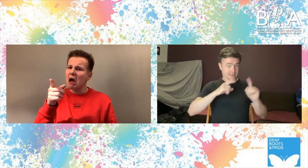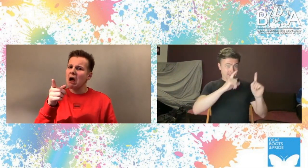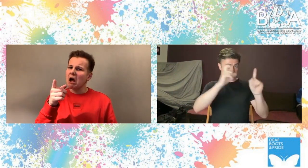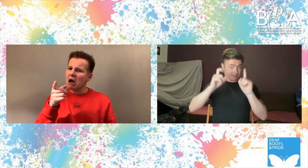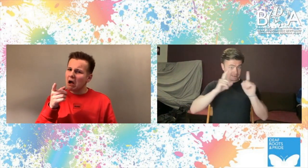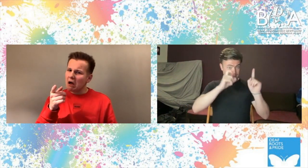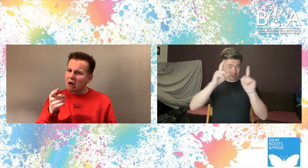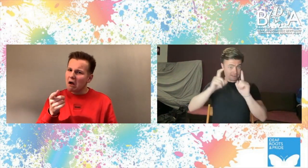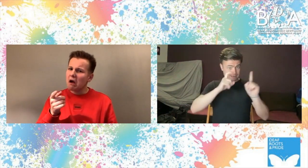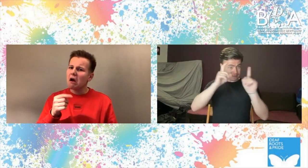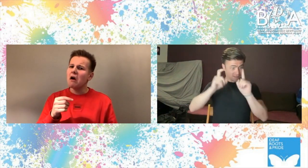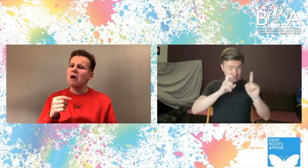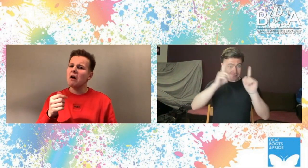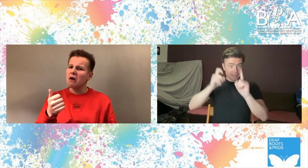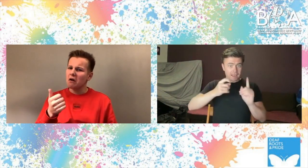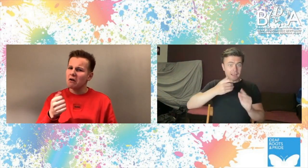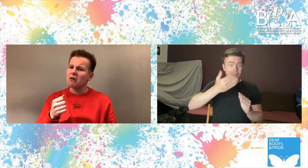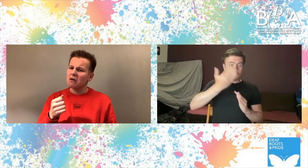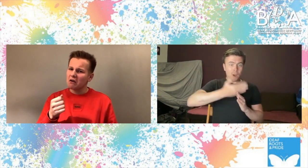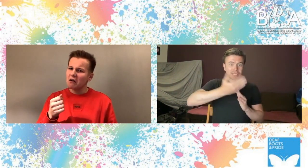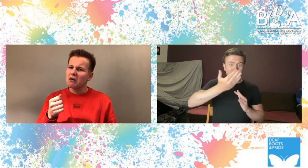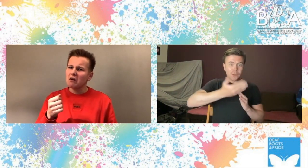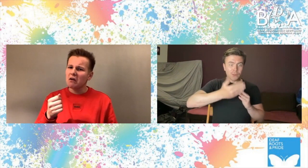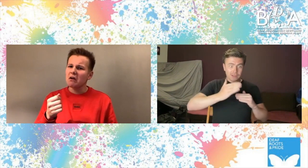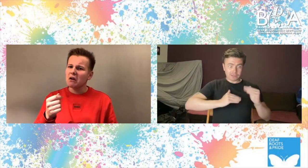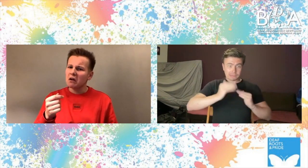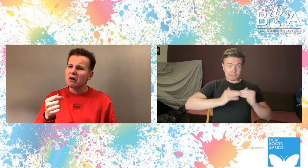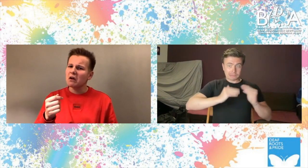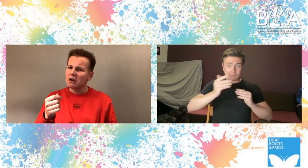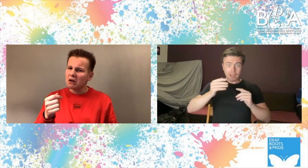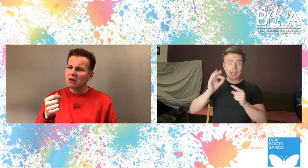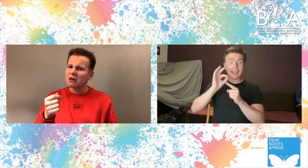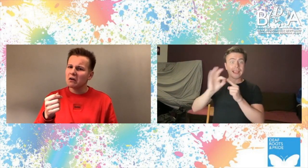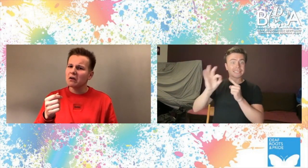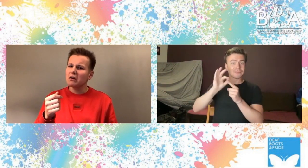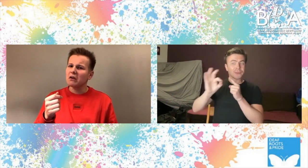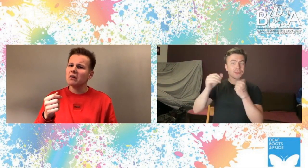I took so many photos to try and build up my portfolio. I got my interview,